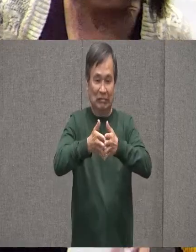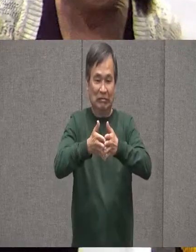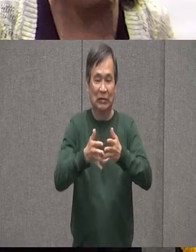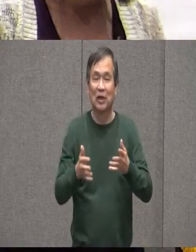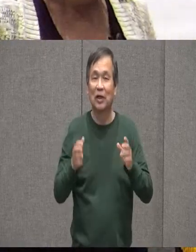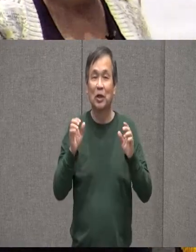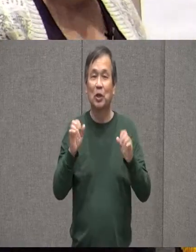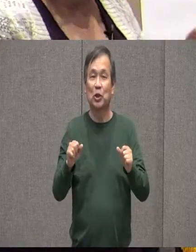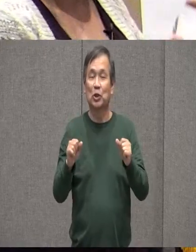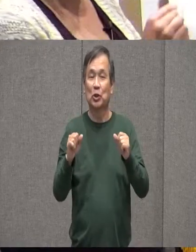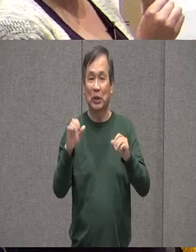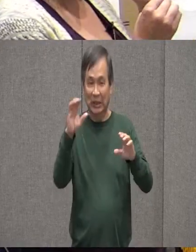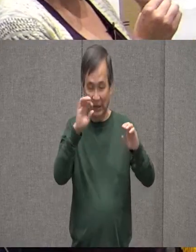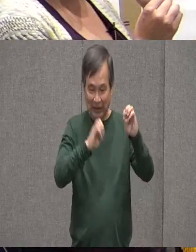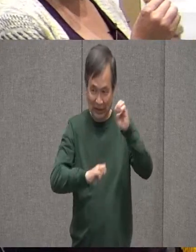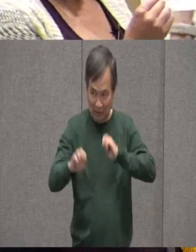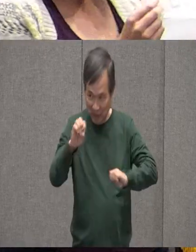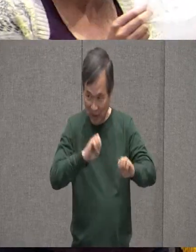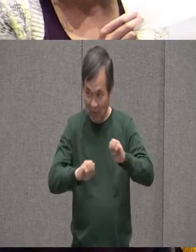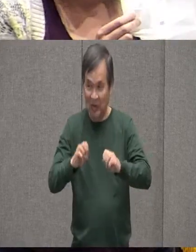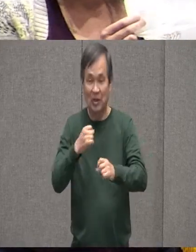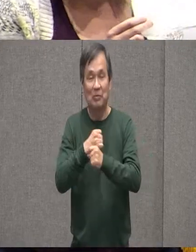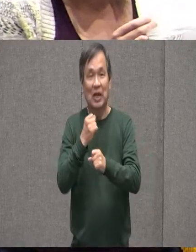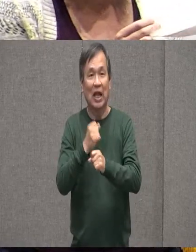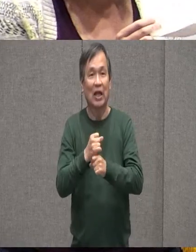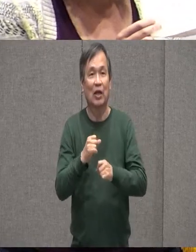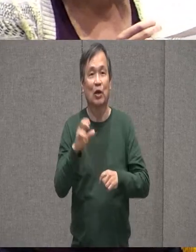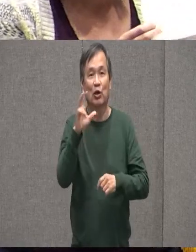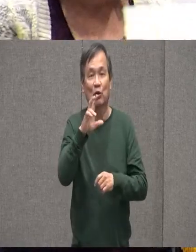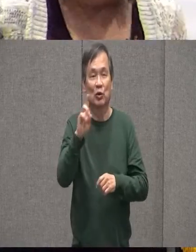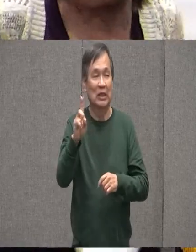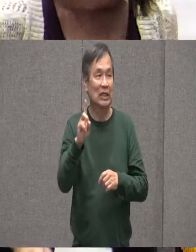and make little 3D spaces of all different kinds.